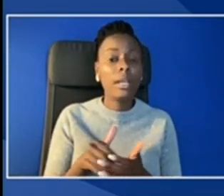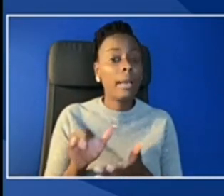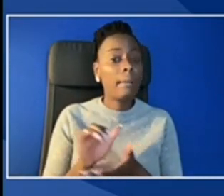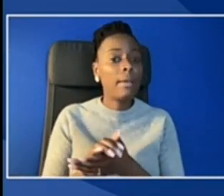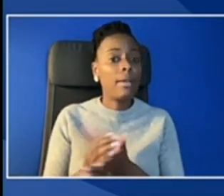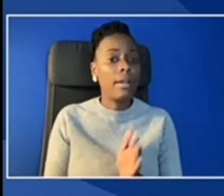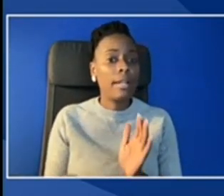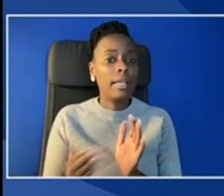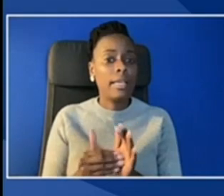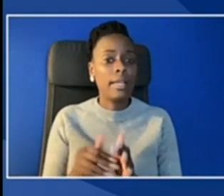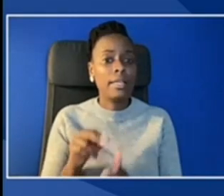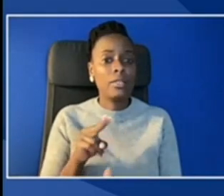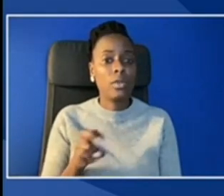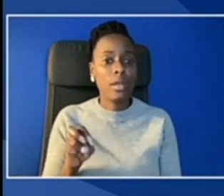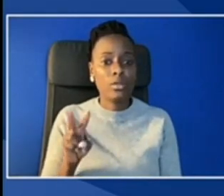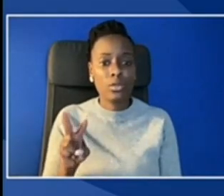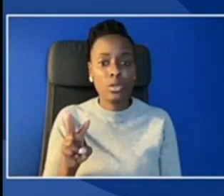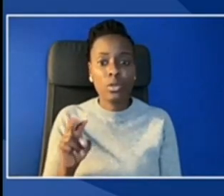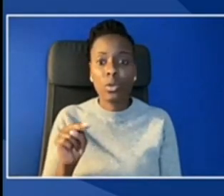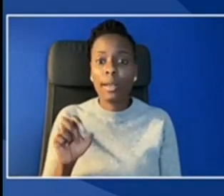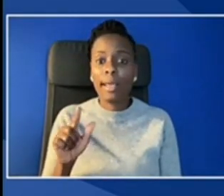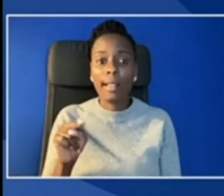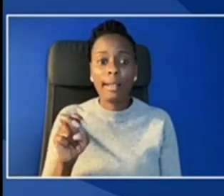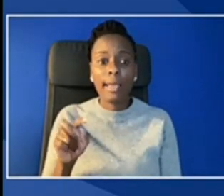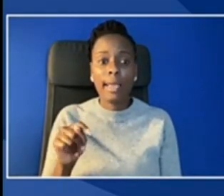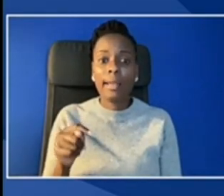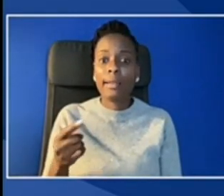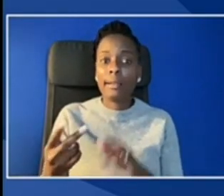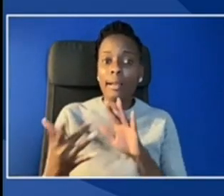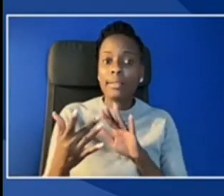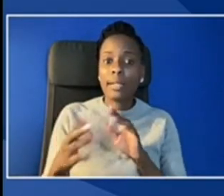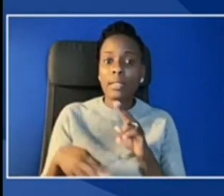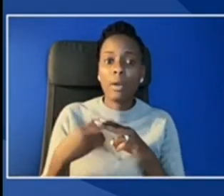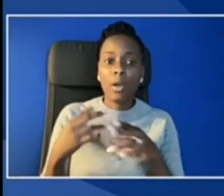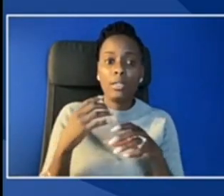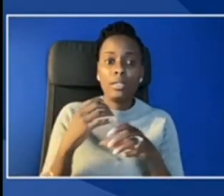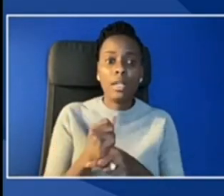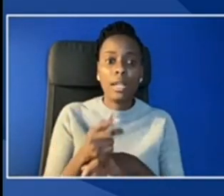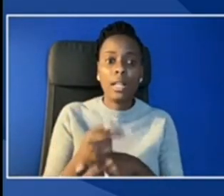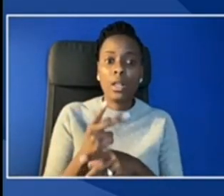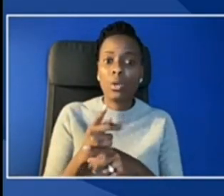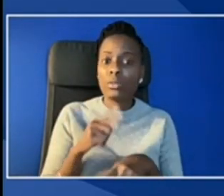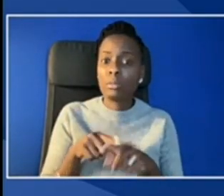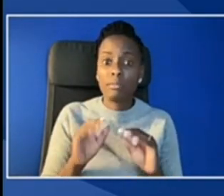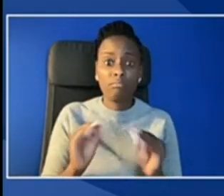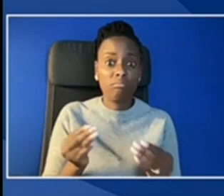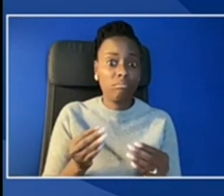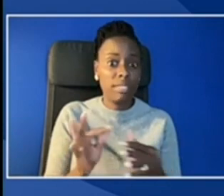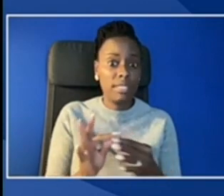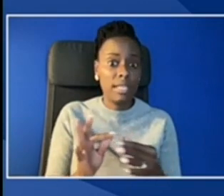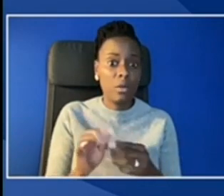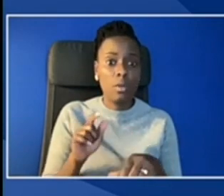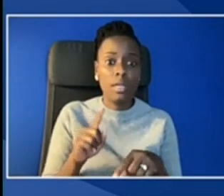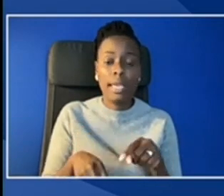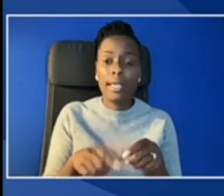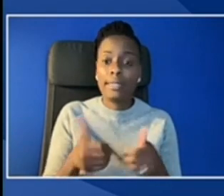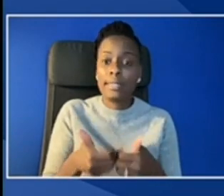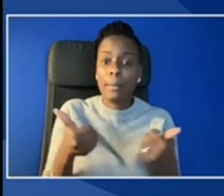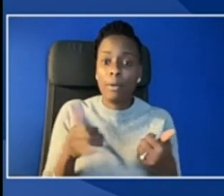our loans, but nothing was mentioned that we would not be able to separate those loans in the event of a divorce, and we